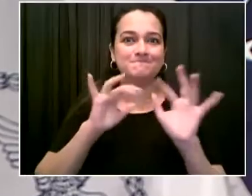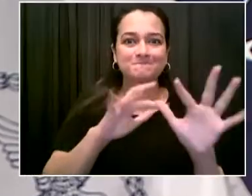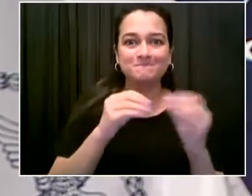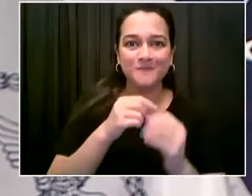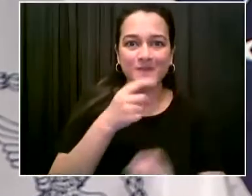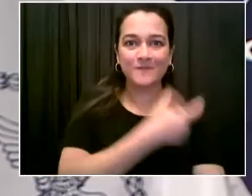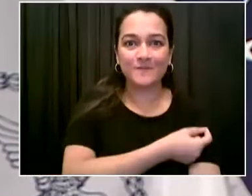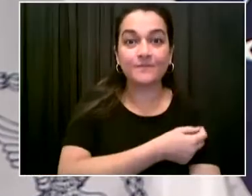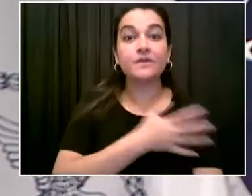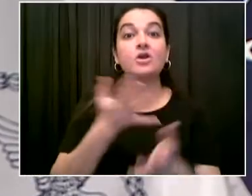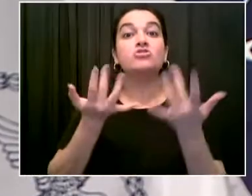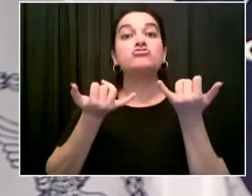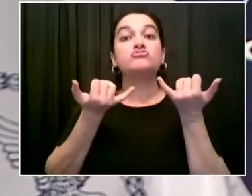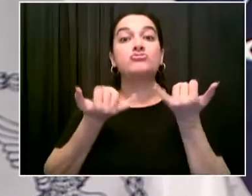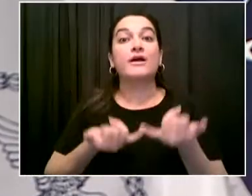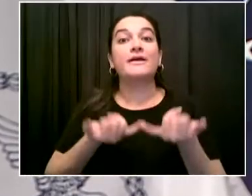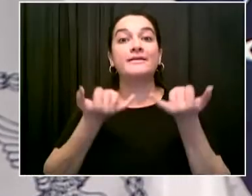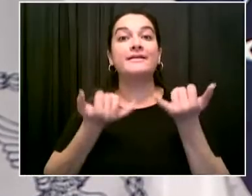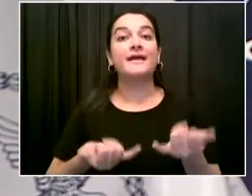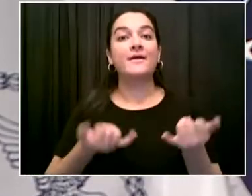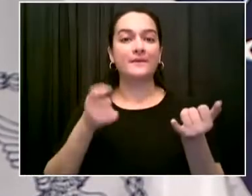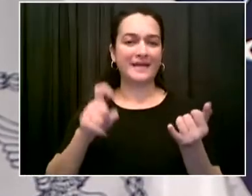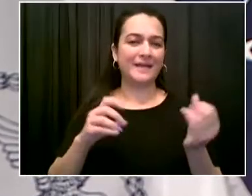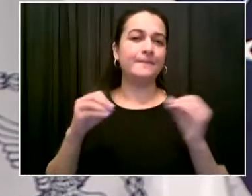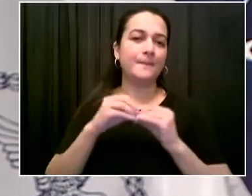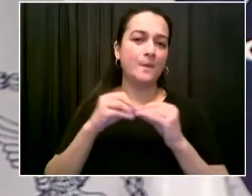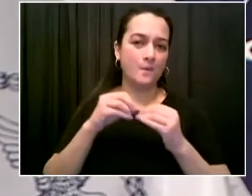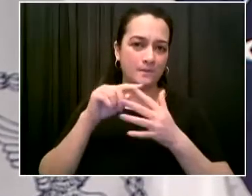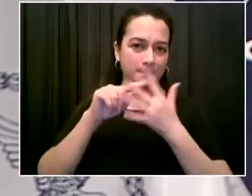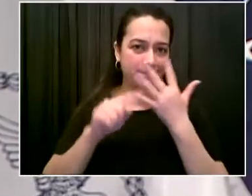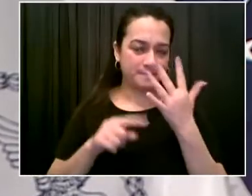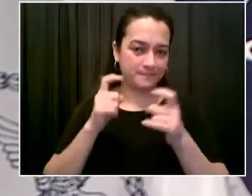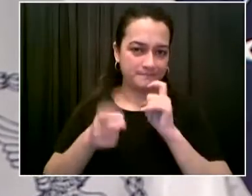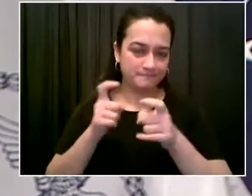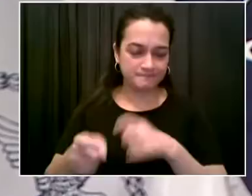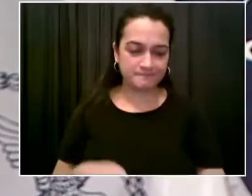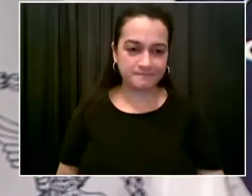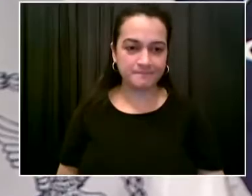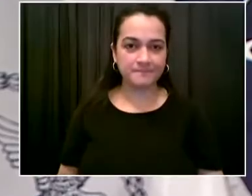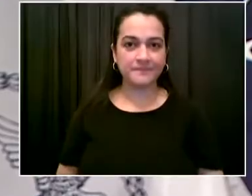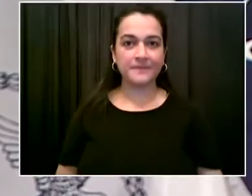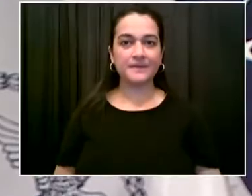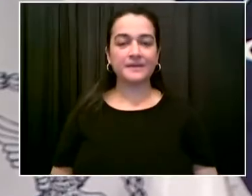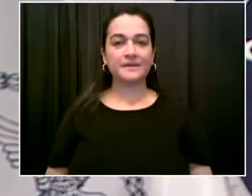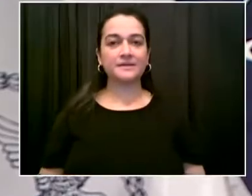I KNOW YOUR NEXT QUESTION WAS A PROCEDURAL, DO YOU HAVE A QUICK